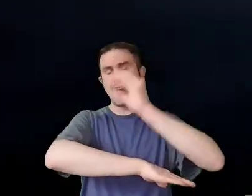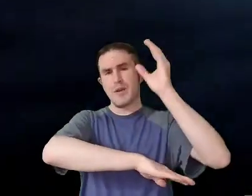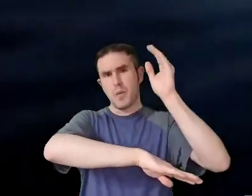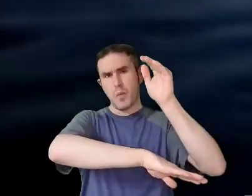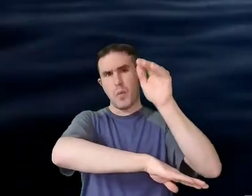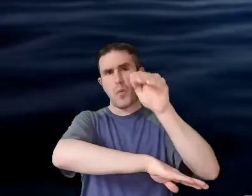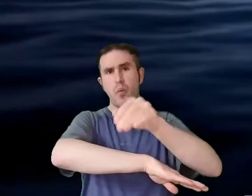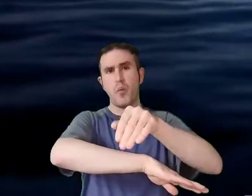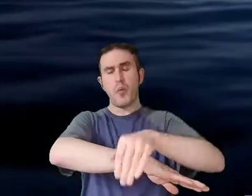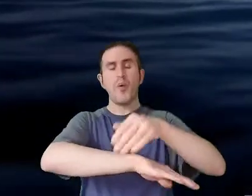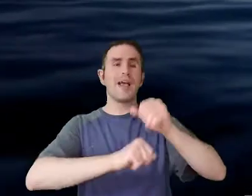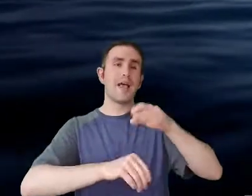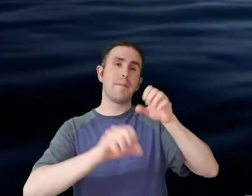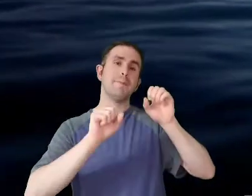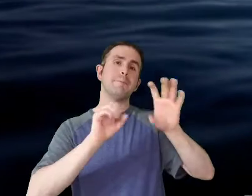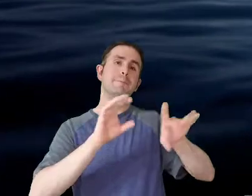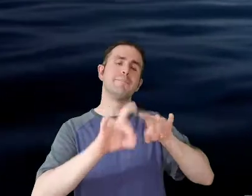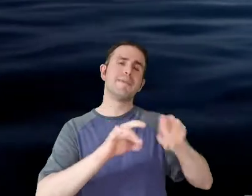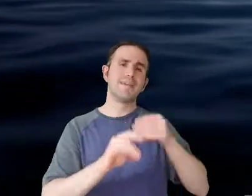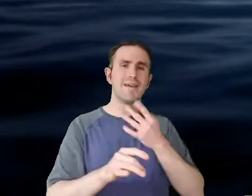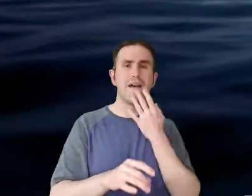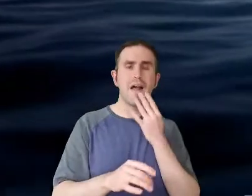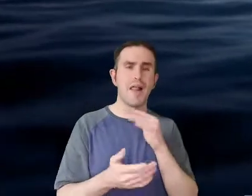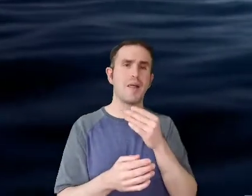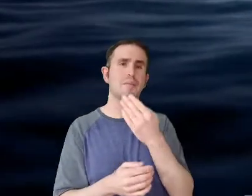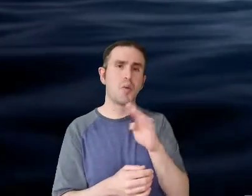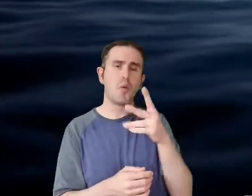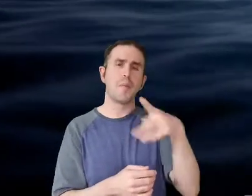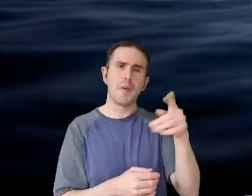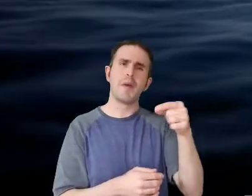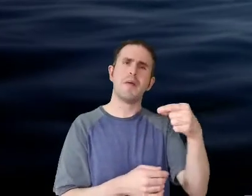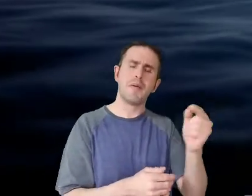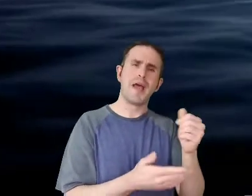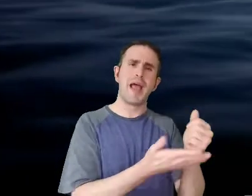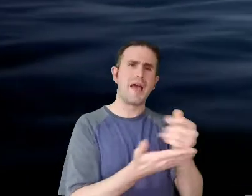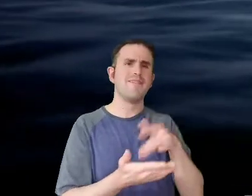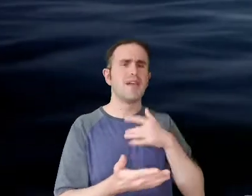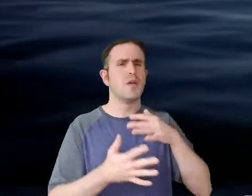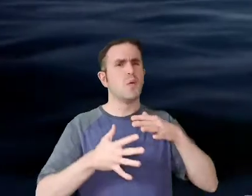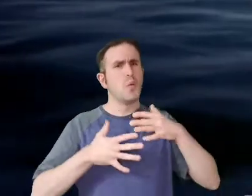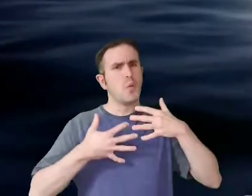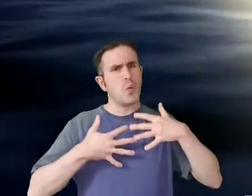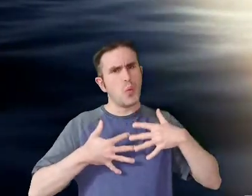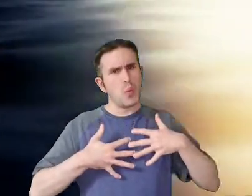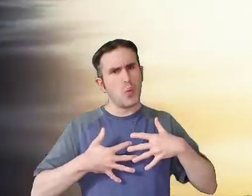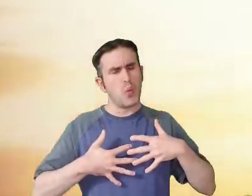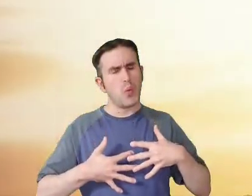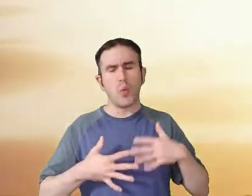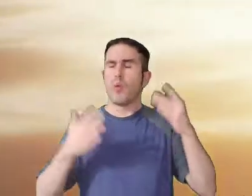later in the day you can pick, uh... some of these colors to help create a more somber, uh...